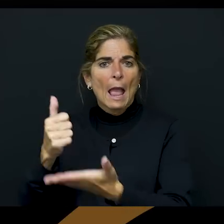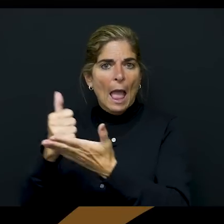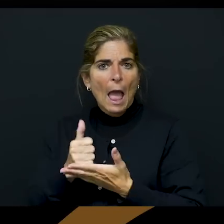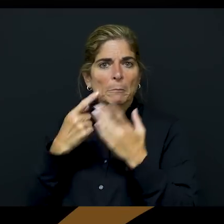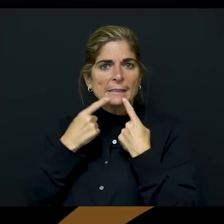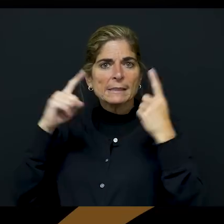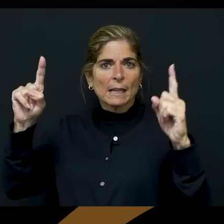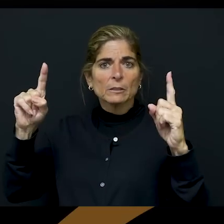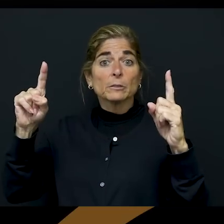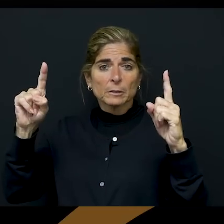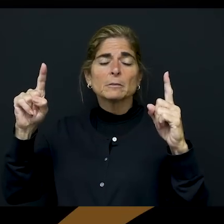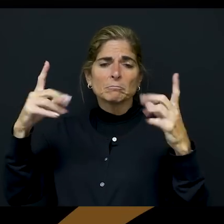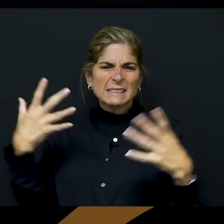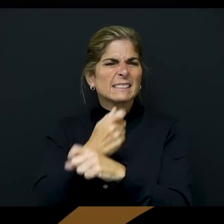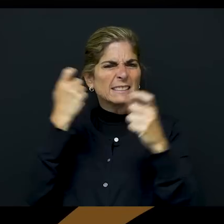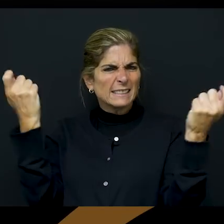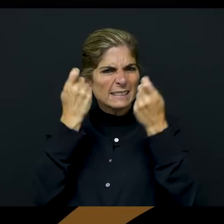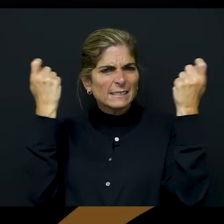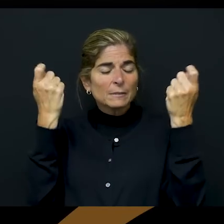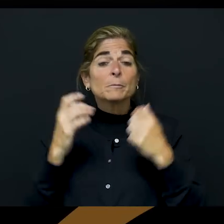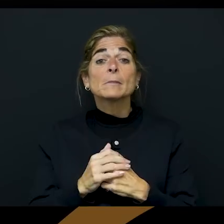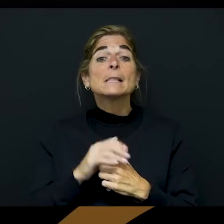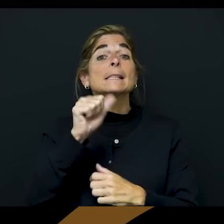Hurdles I was determined to jump over triumphantly.